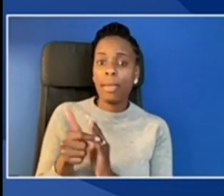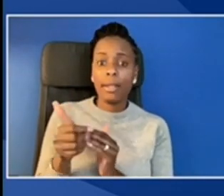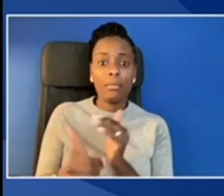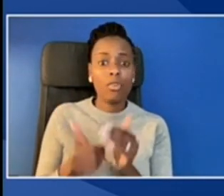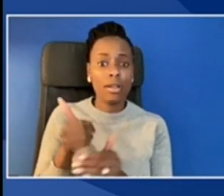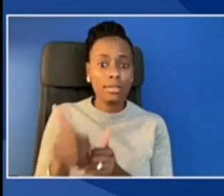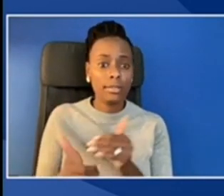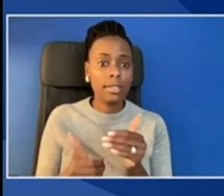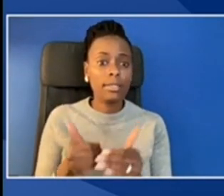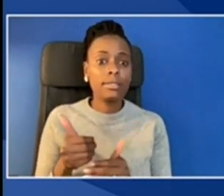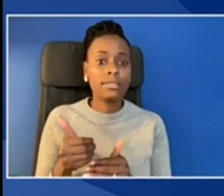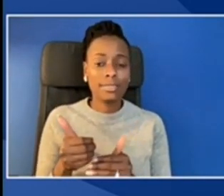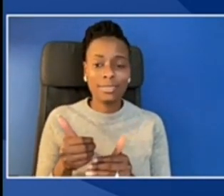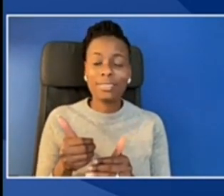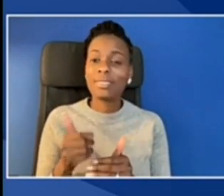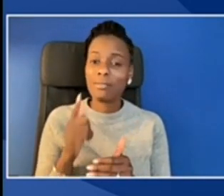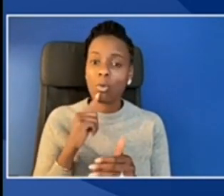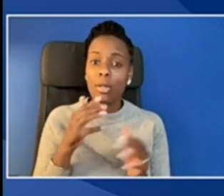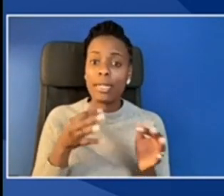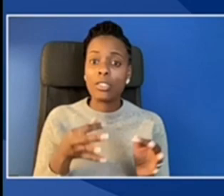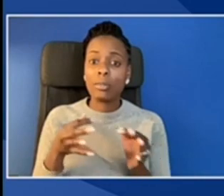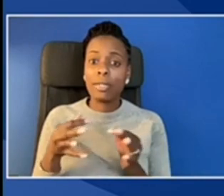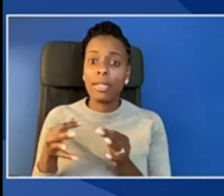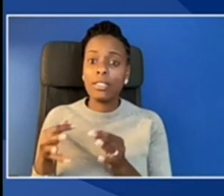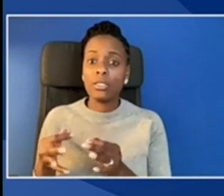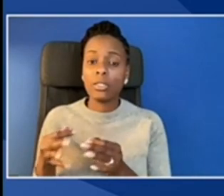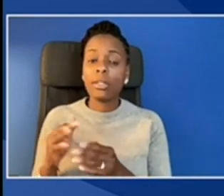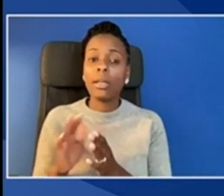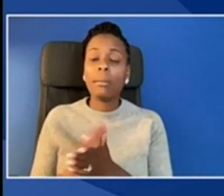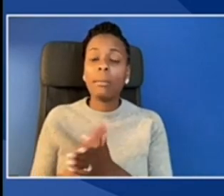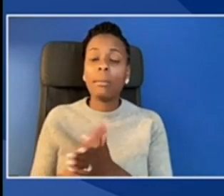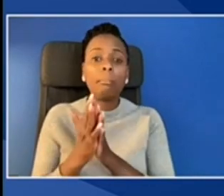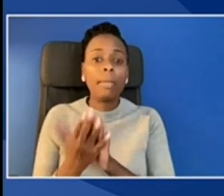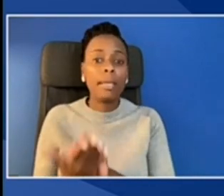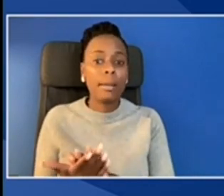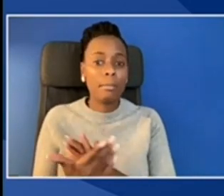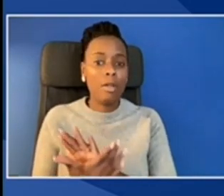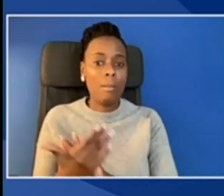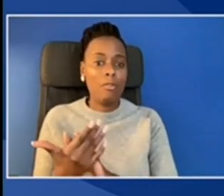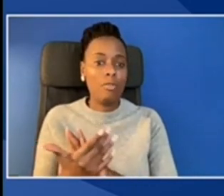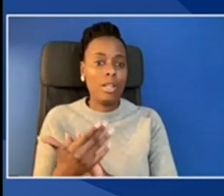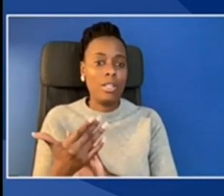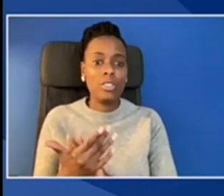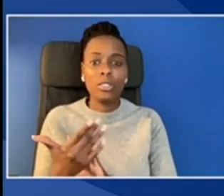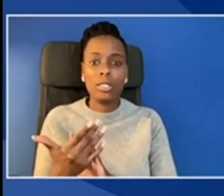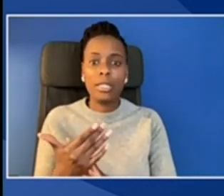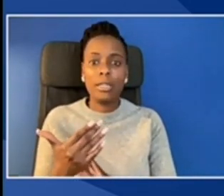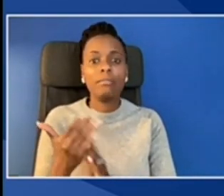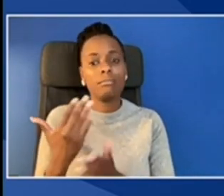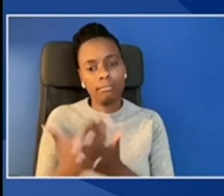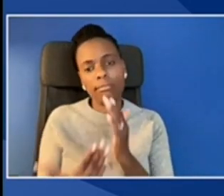terms of determinations become operationally at the servicer level, very manual processes.